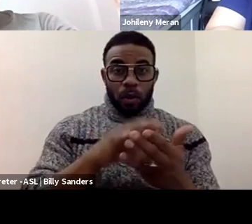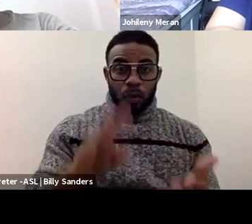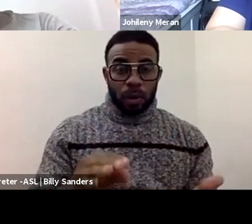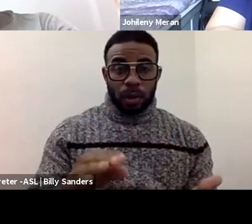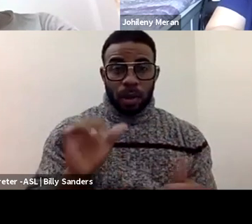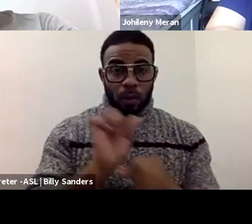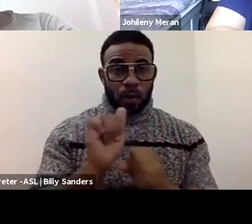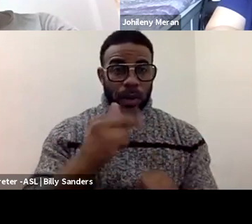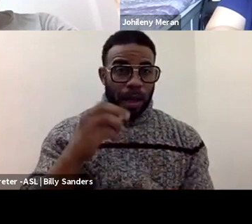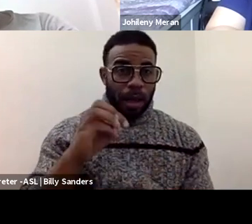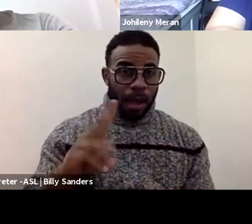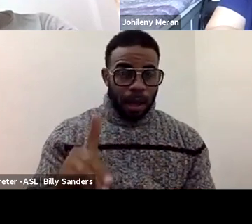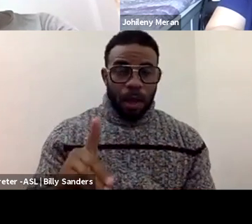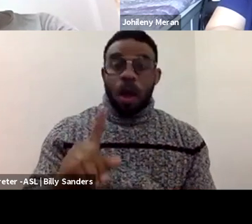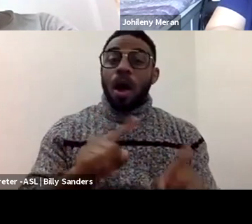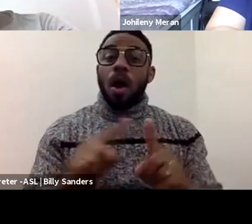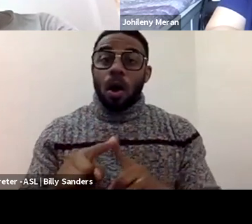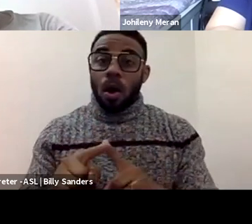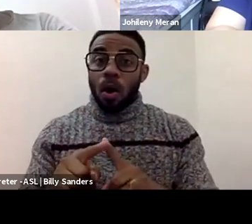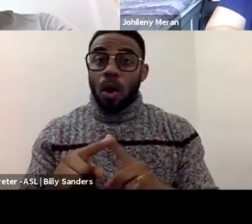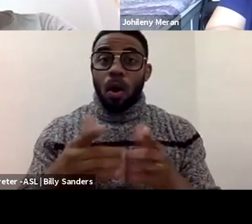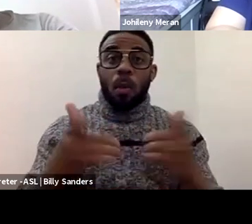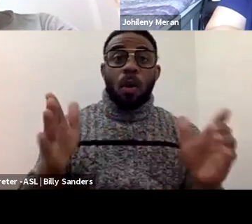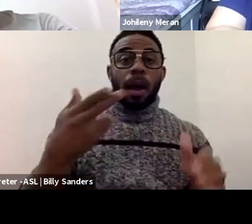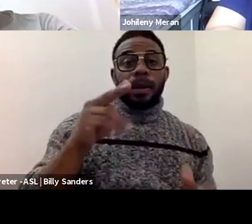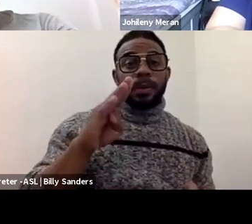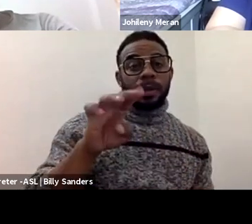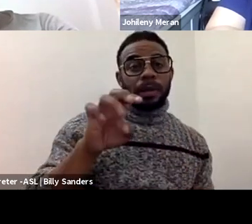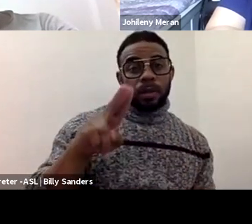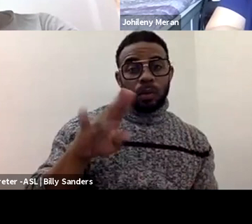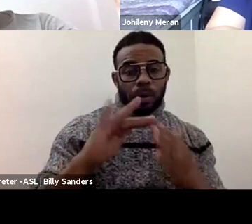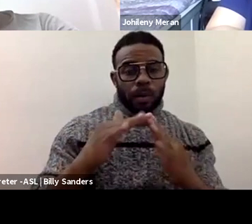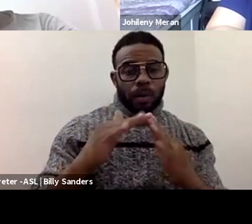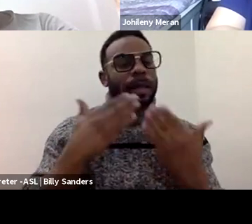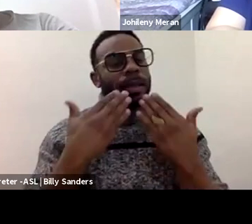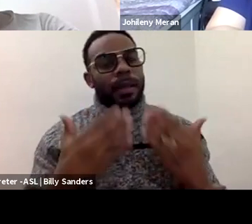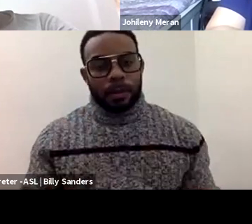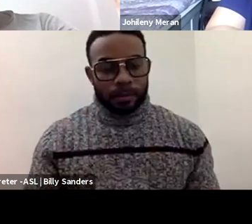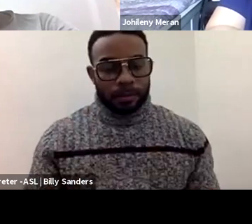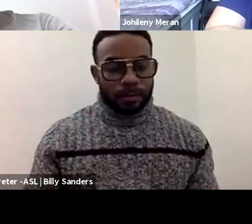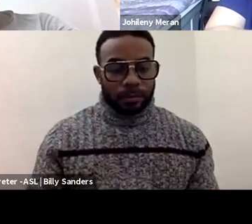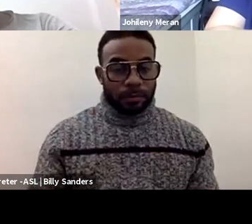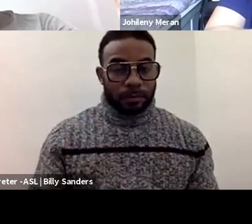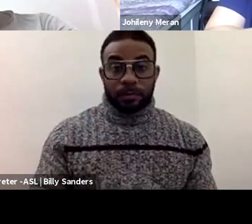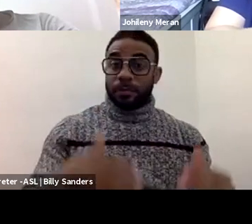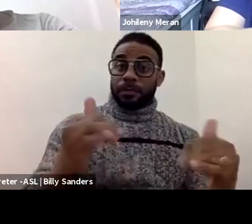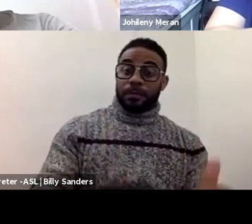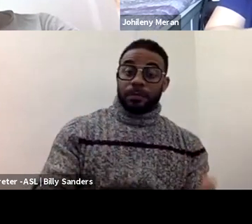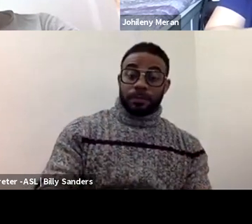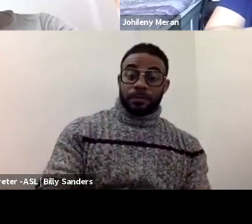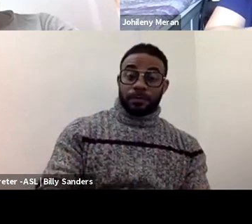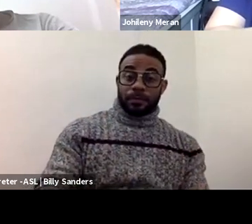with, at Howard as well as the broader HBCU community. So thank you. Now speaking again of the students